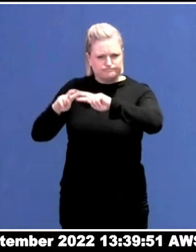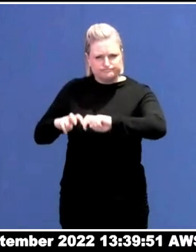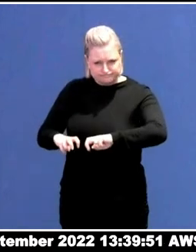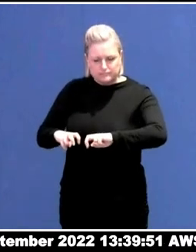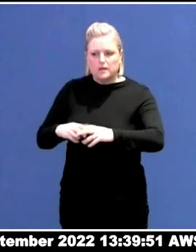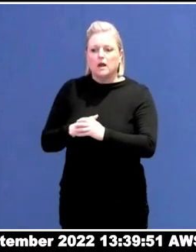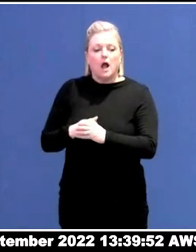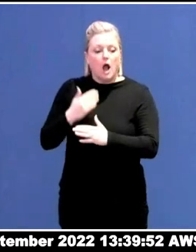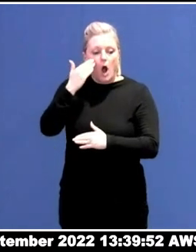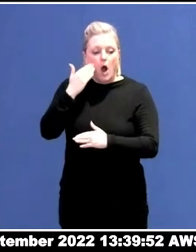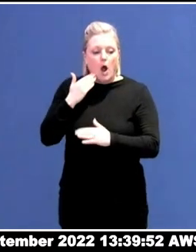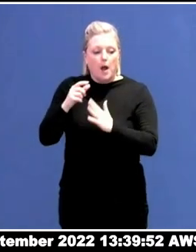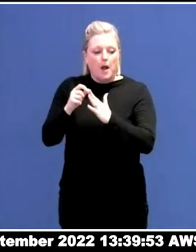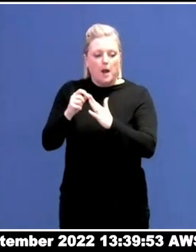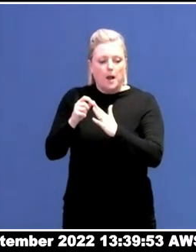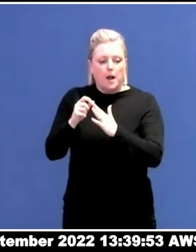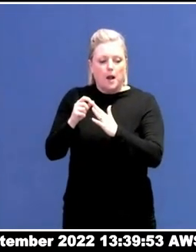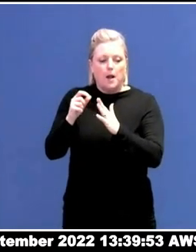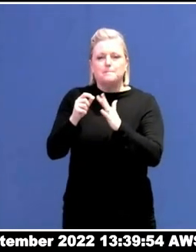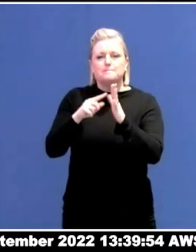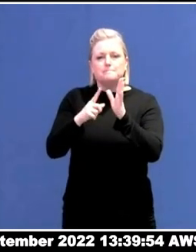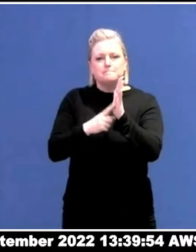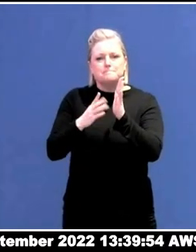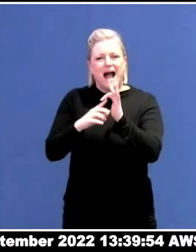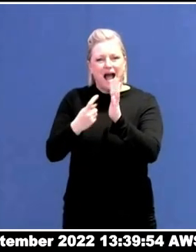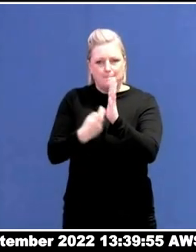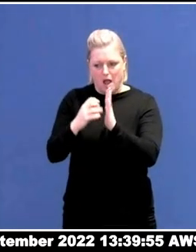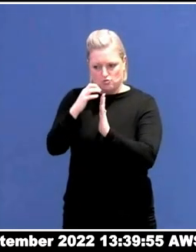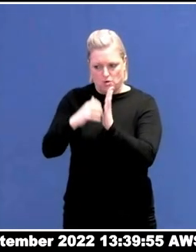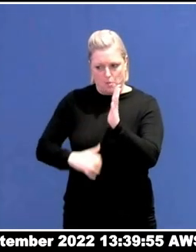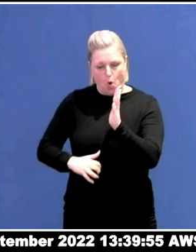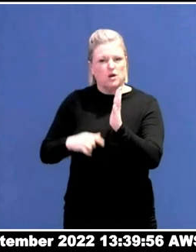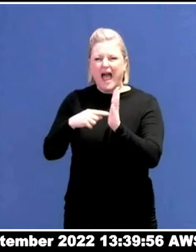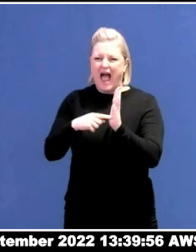serious mental illness - and I'm not revealing anything that isn't in the report -